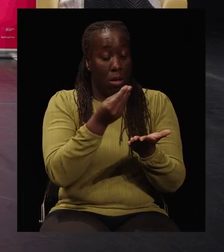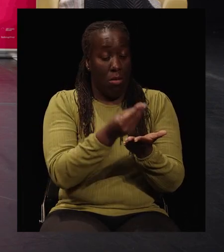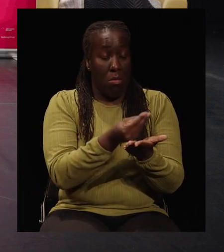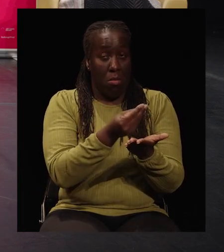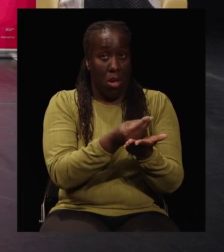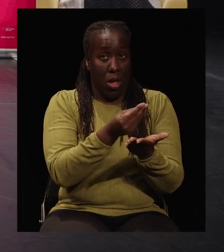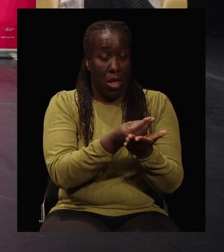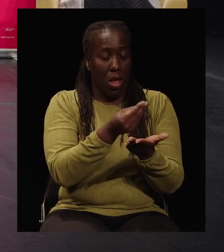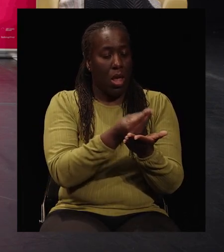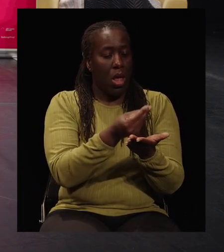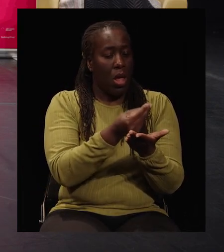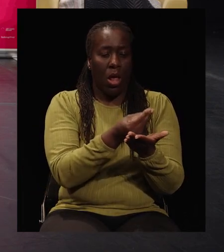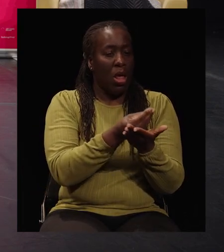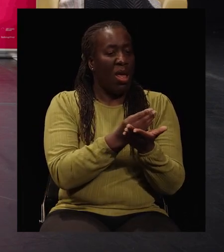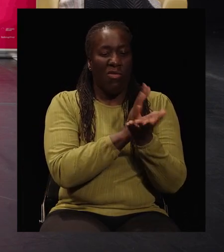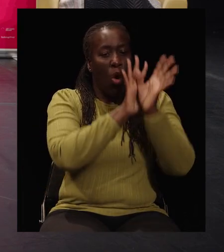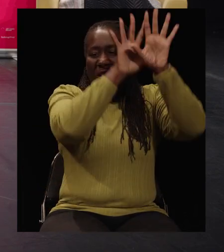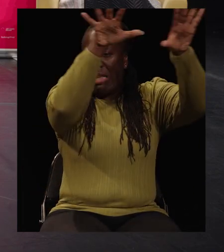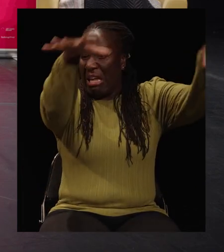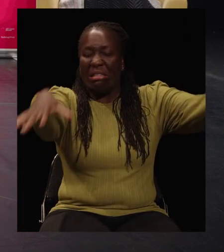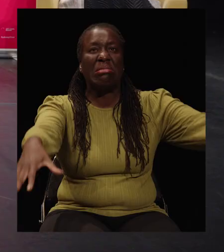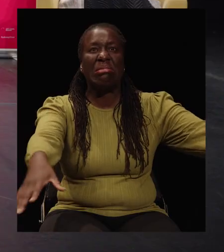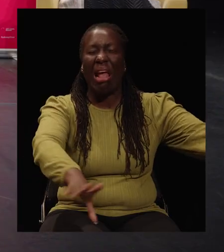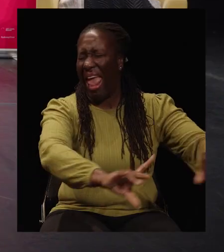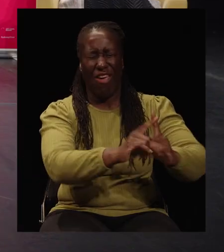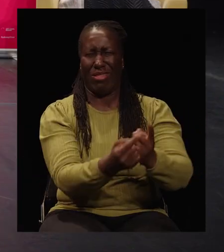you know, overtaken everything. Everything, you know, there's this like,